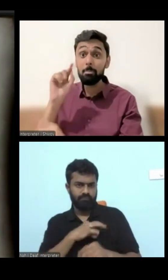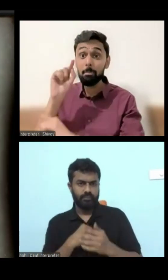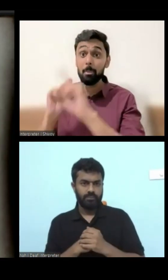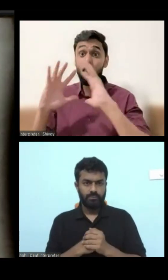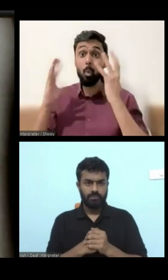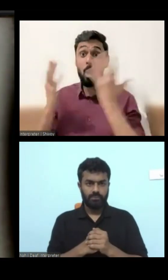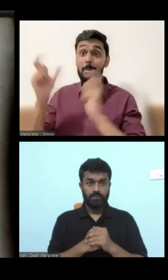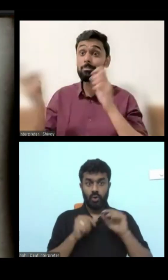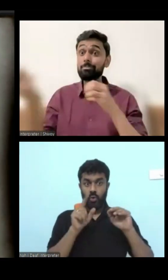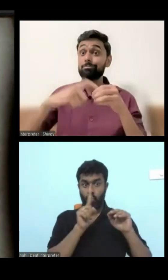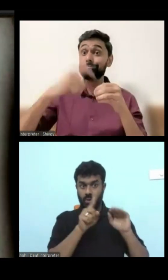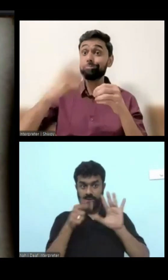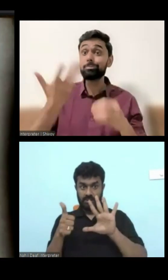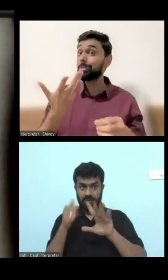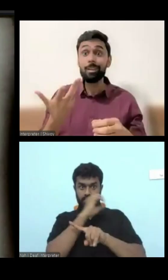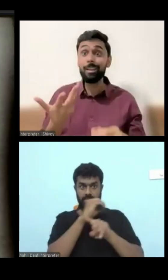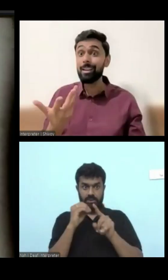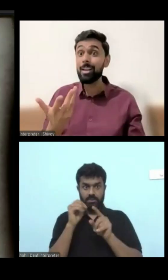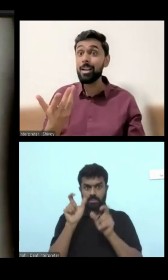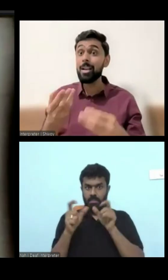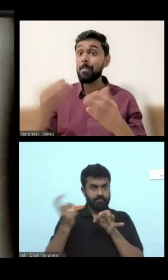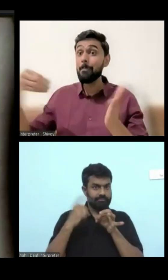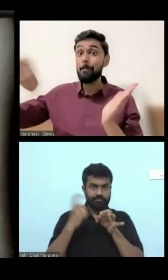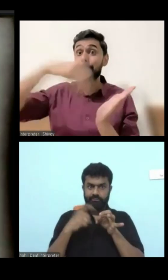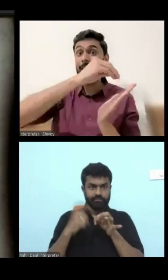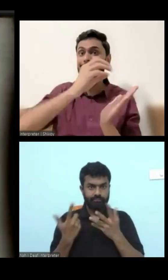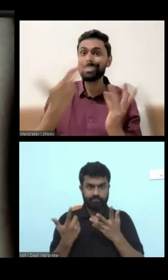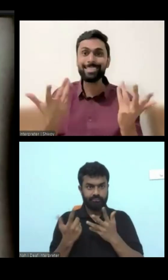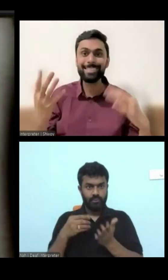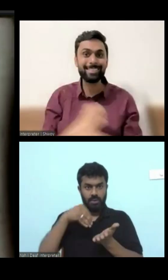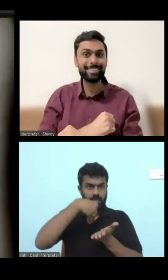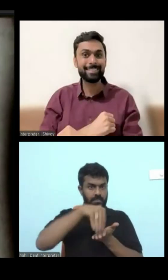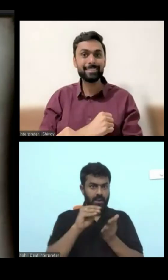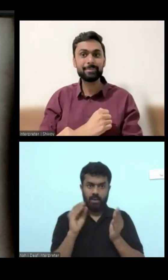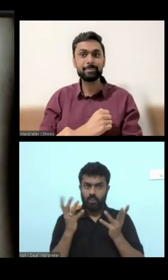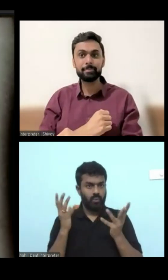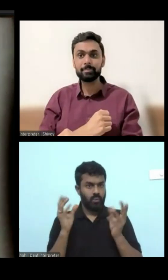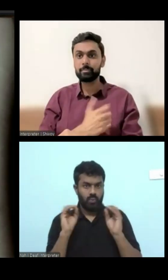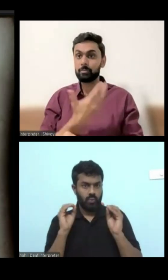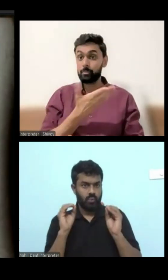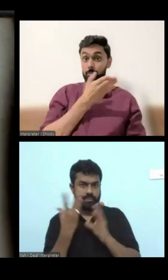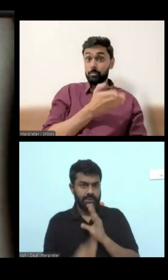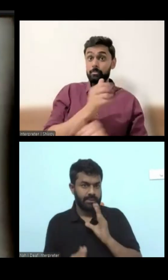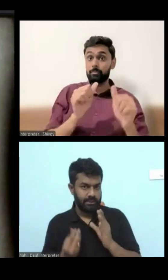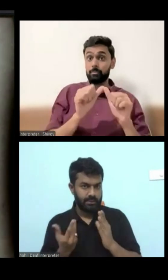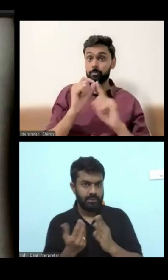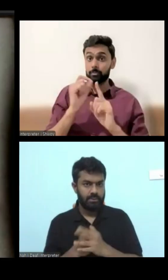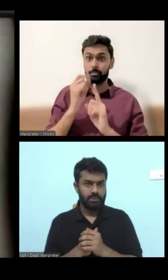They cannot give business to these customers. So, now the platforms. They are not making their platform accessible.